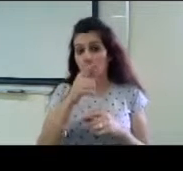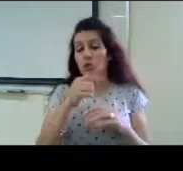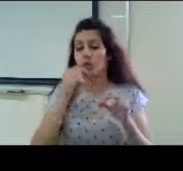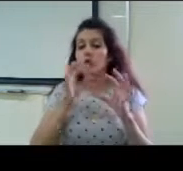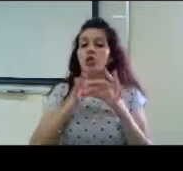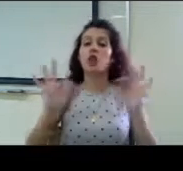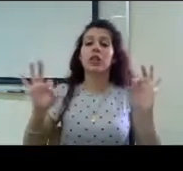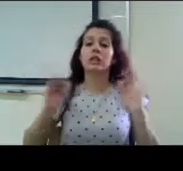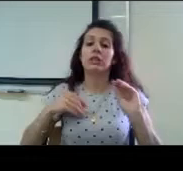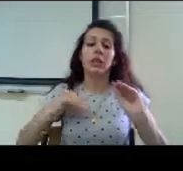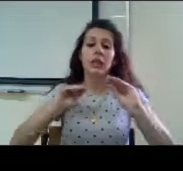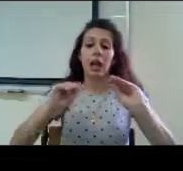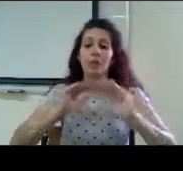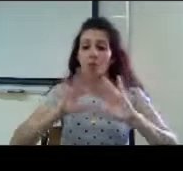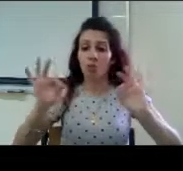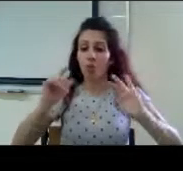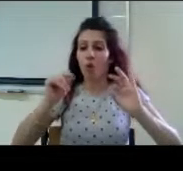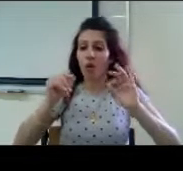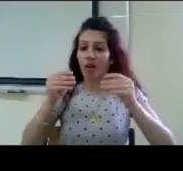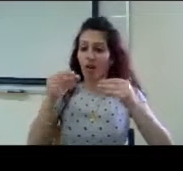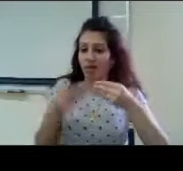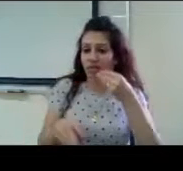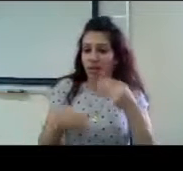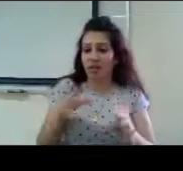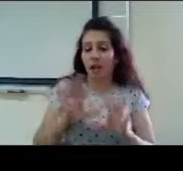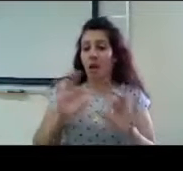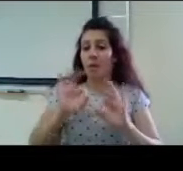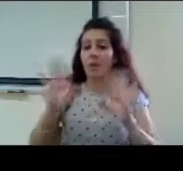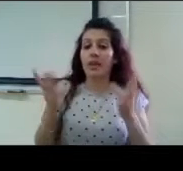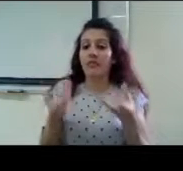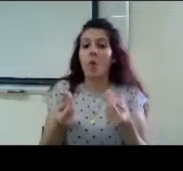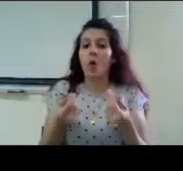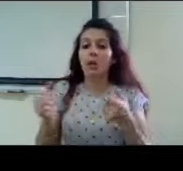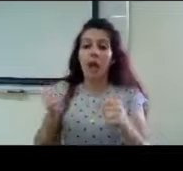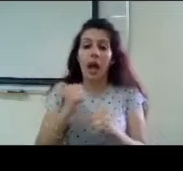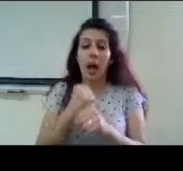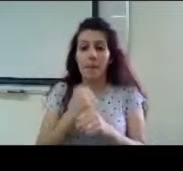might be limited social interaction at some point even if one is learning by